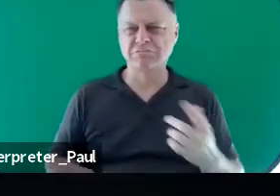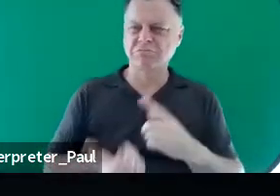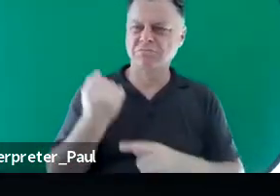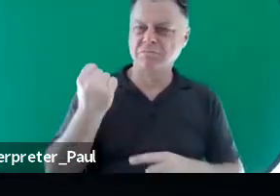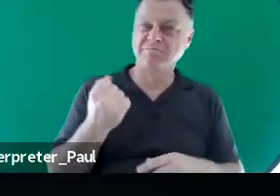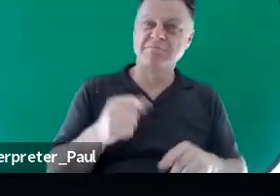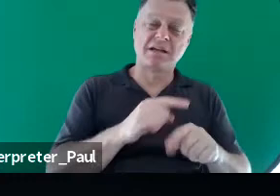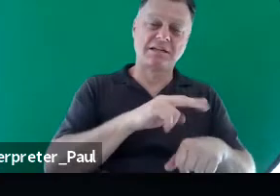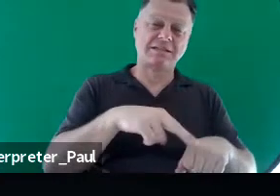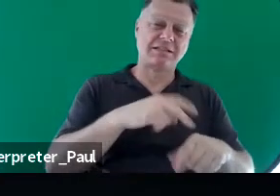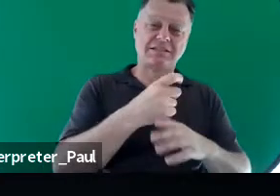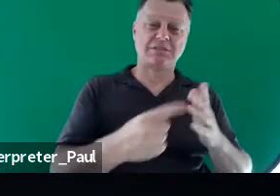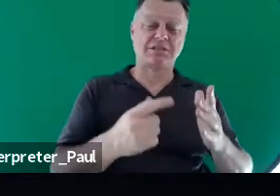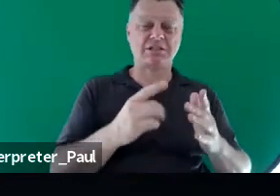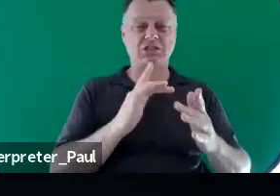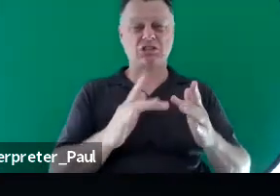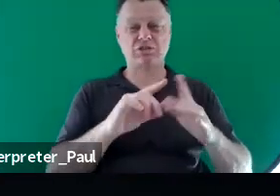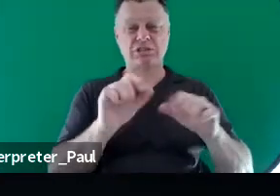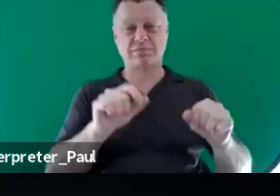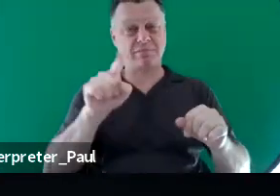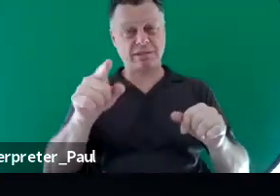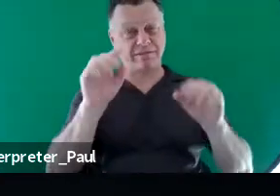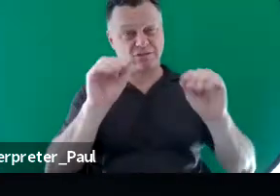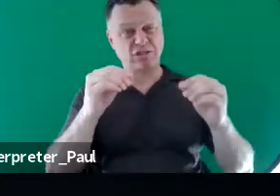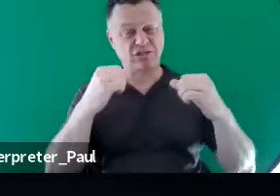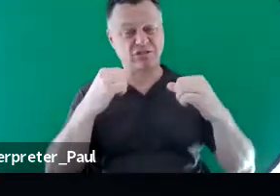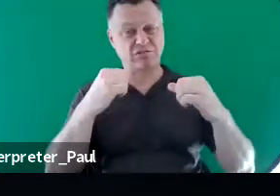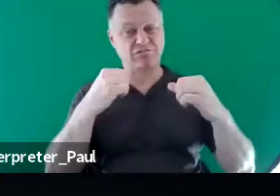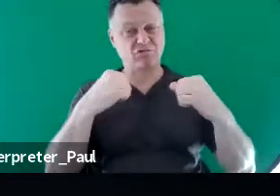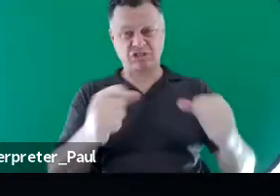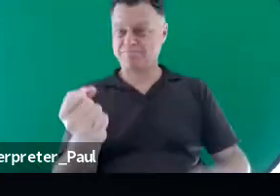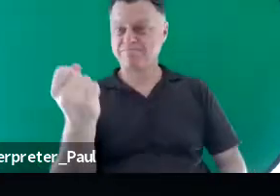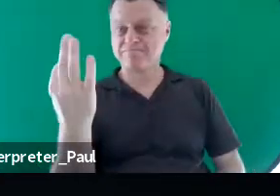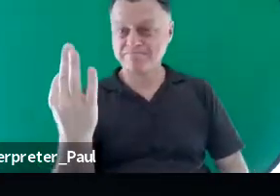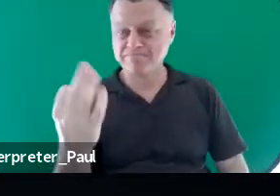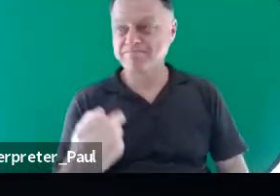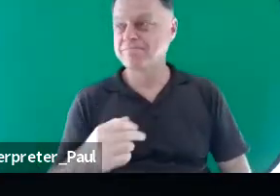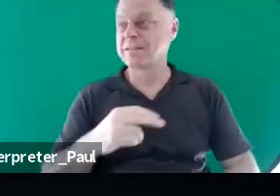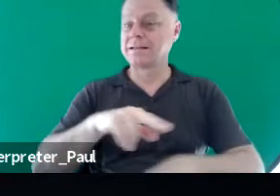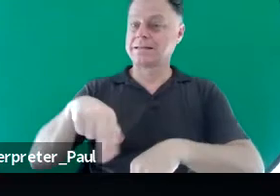Scheme - there is no education strategy at all in the National Disability Strategy, there's an